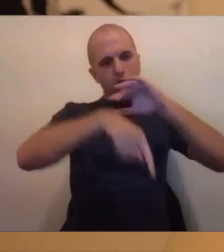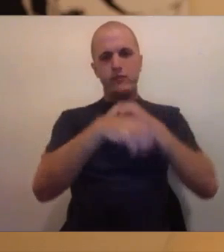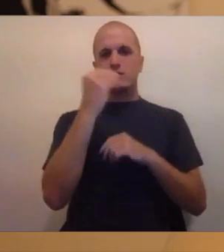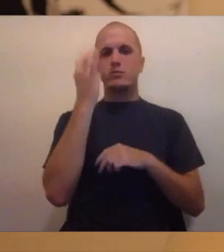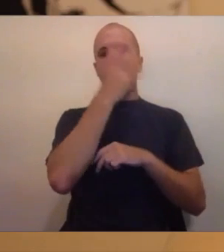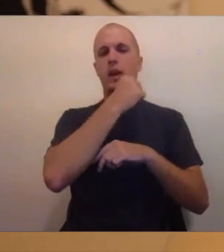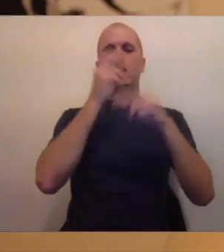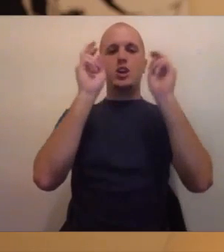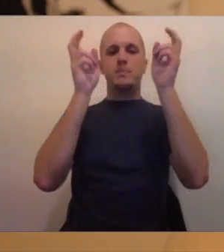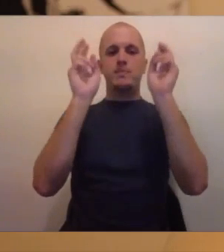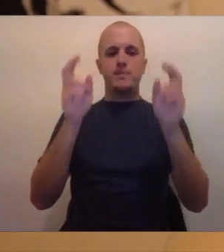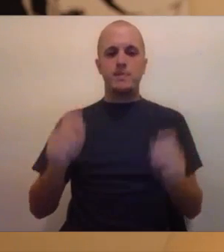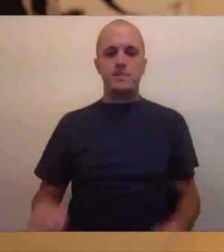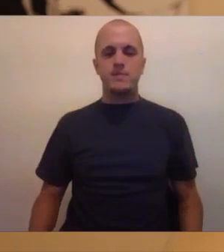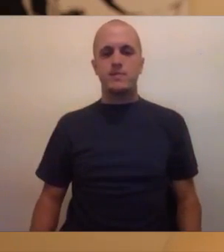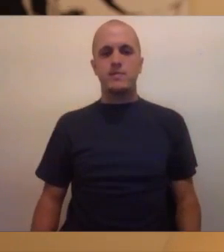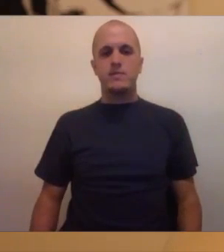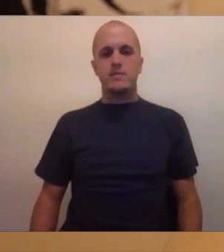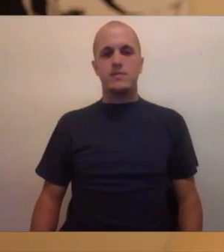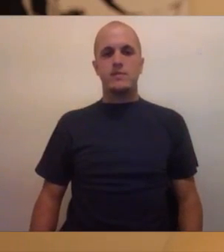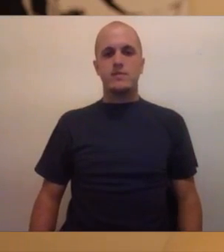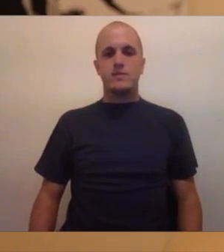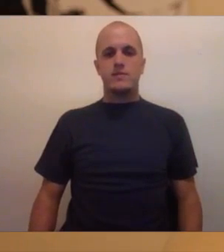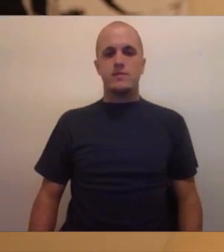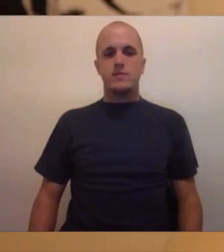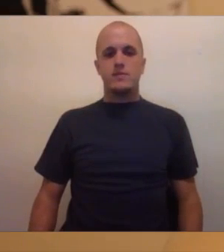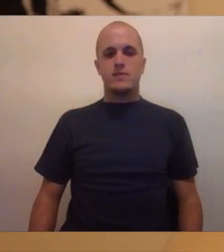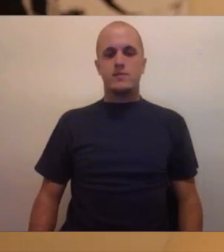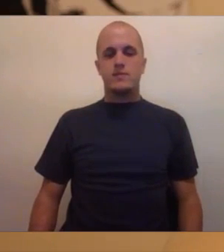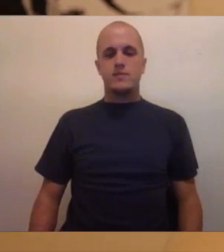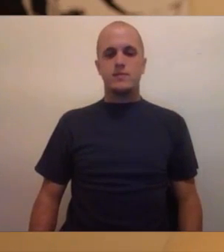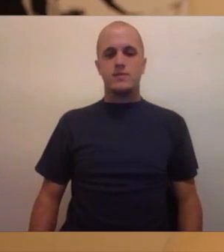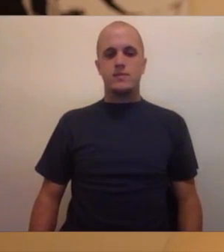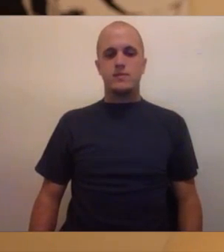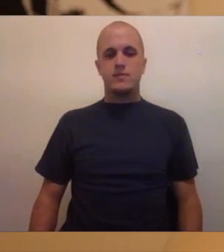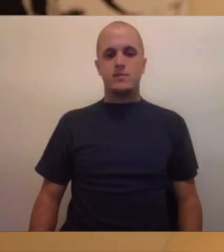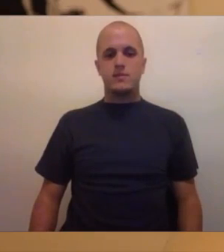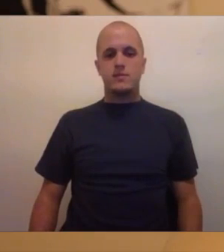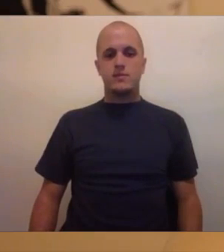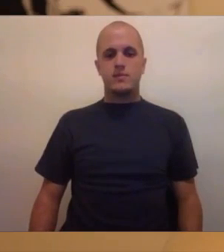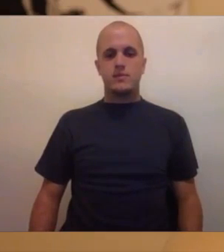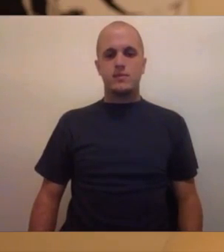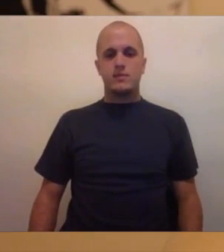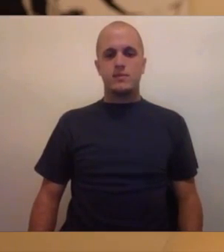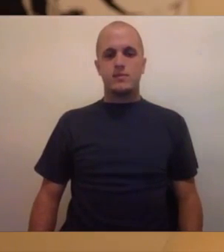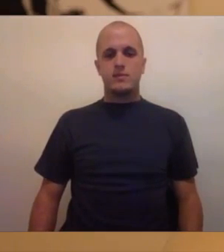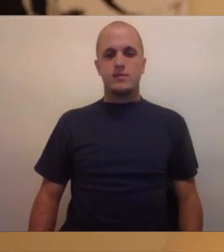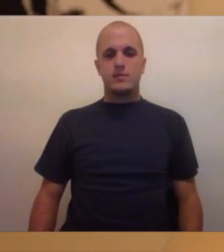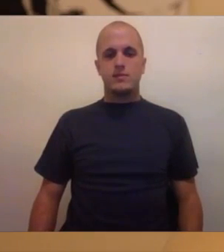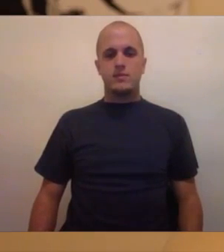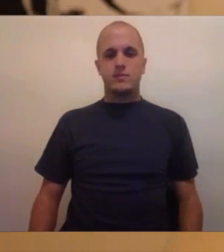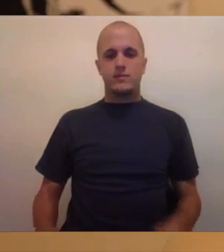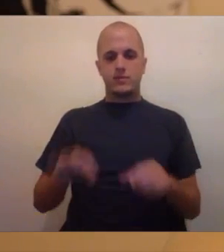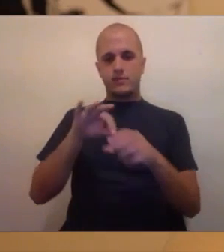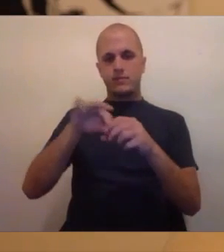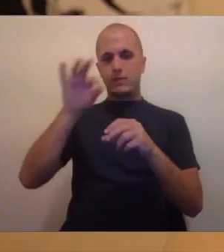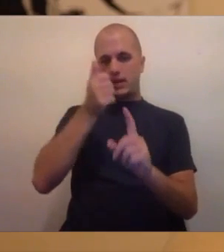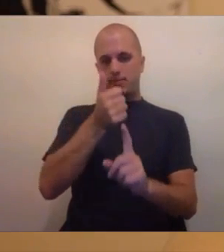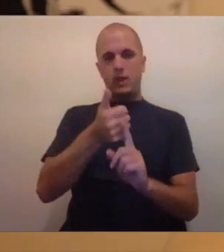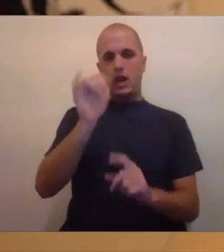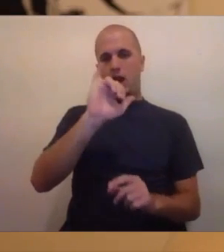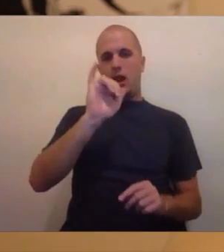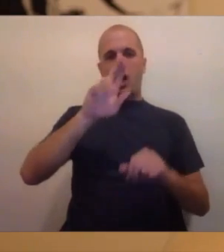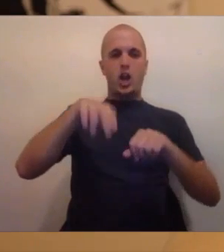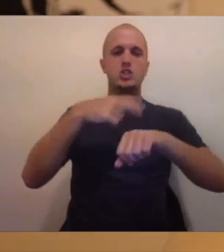Spirituality is a very profound and beautiful topic.